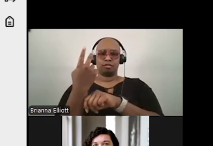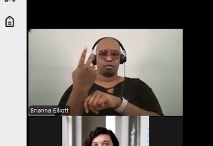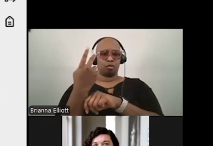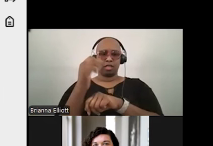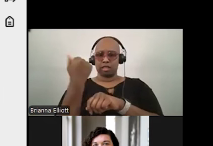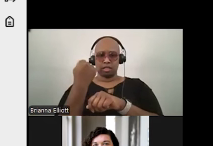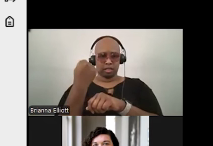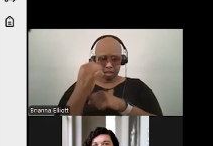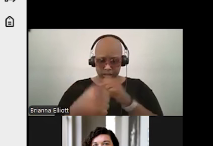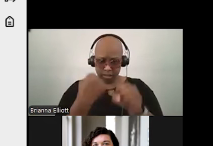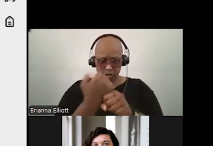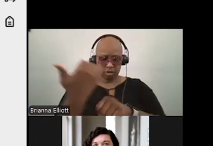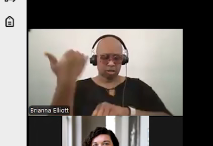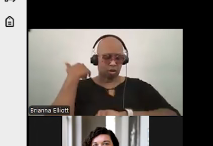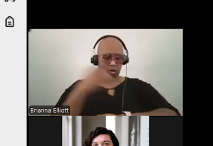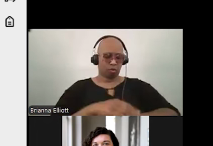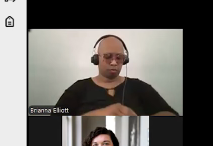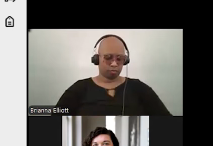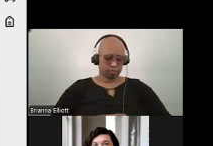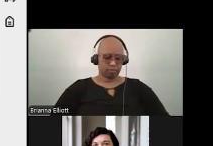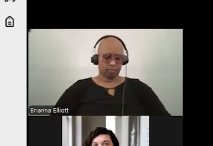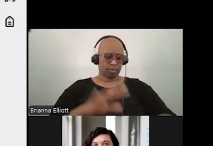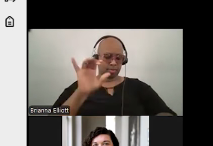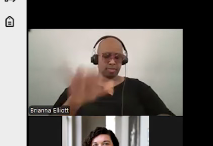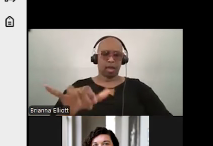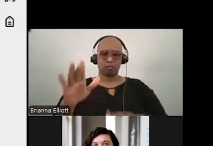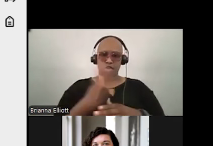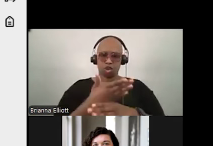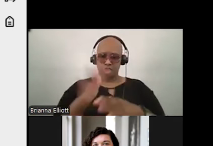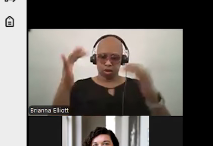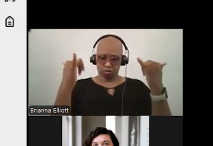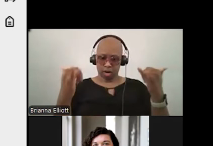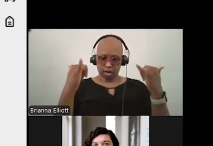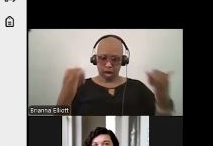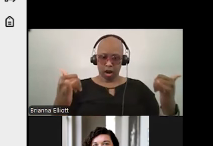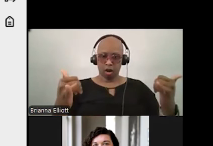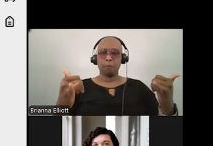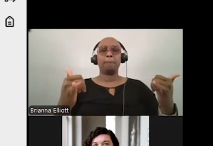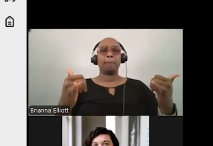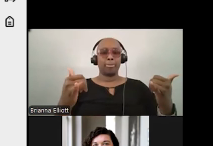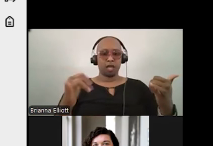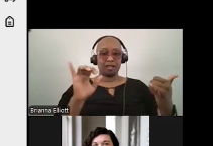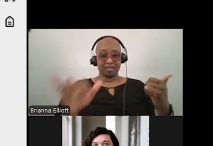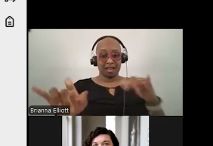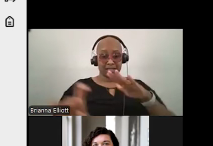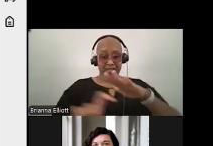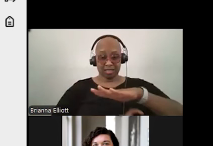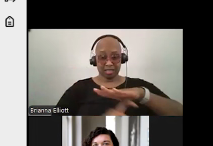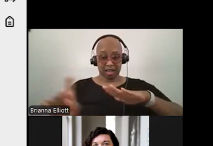a book that I am sharing with you right now. um when that scanned that came in as a PDF and you've